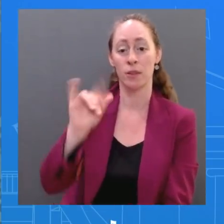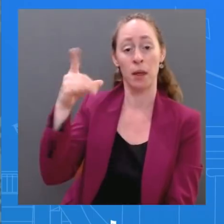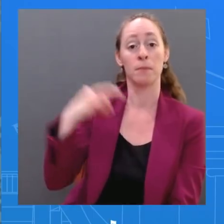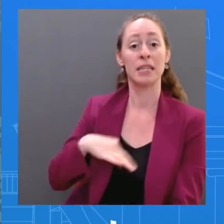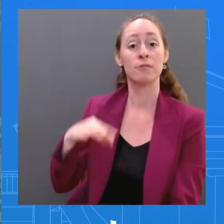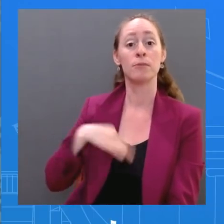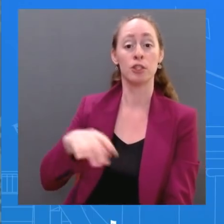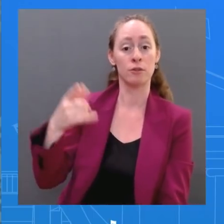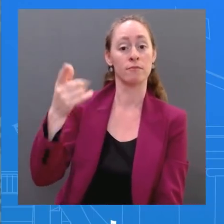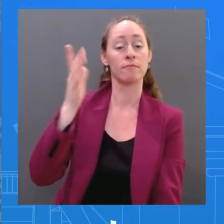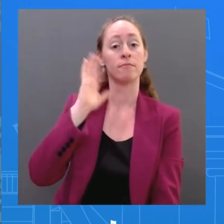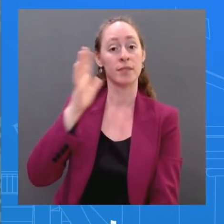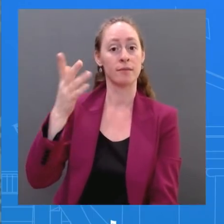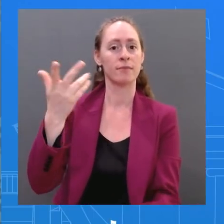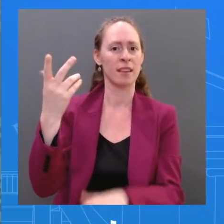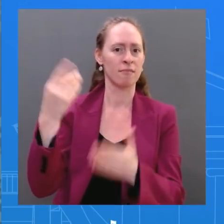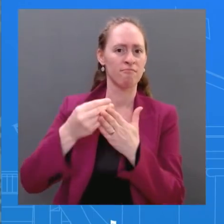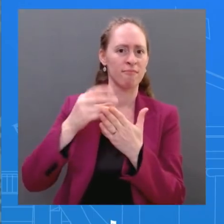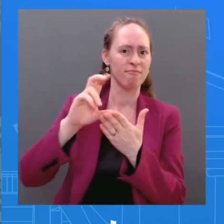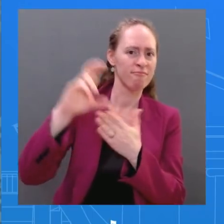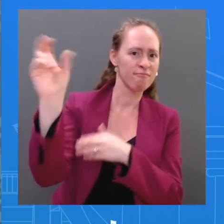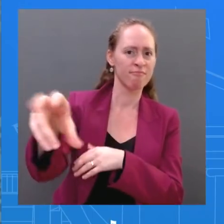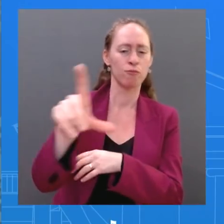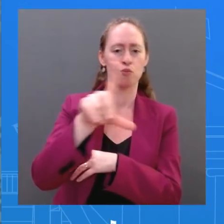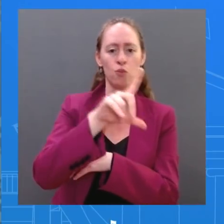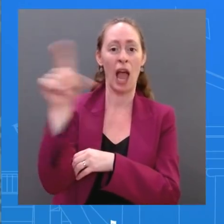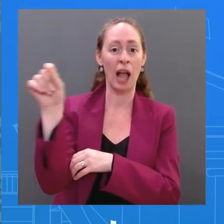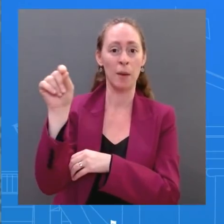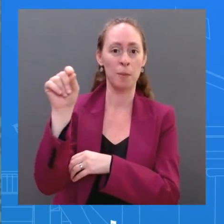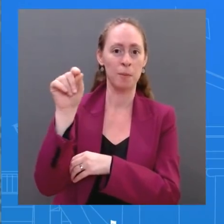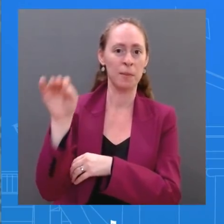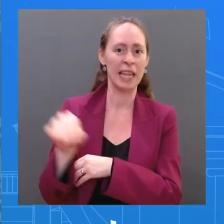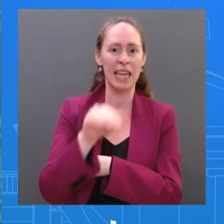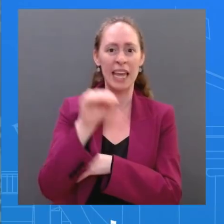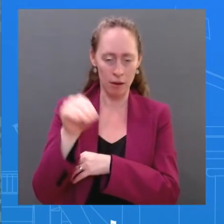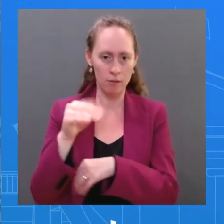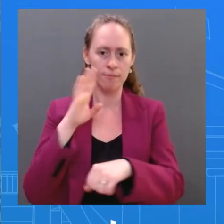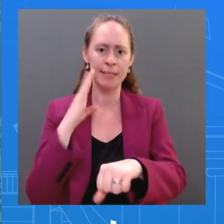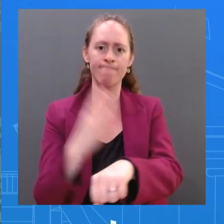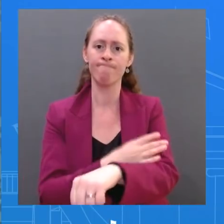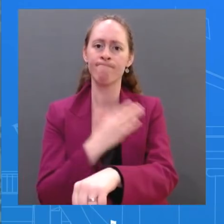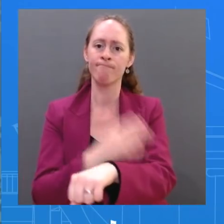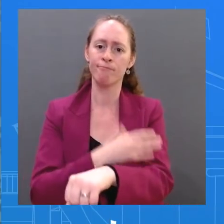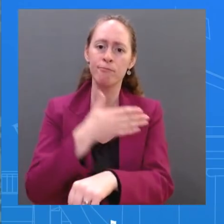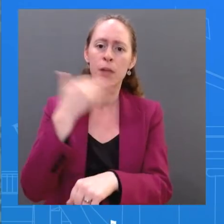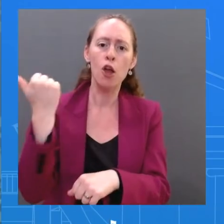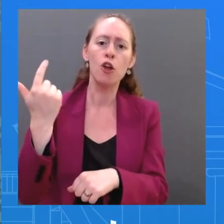improved security screening and baggage inspection systems. And when all is said and done,